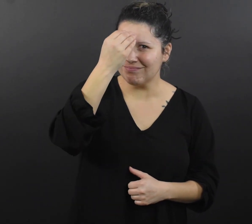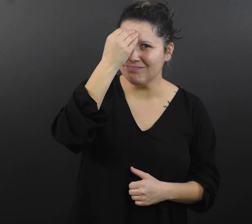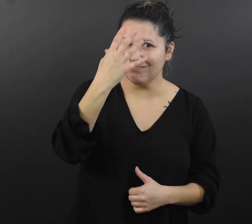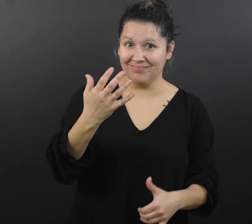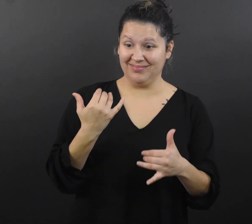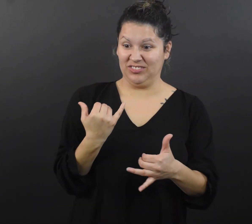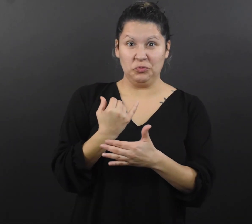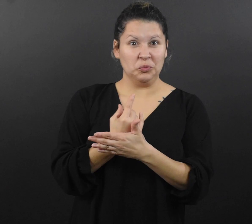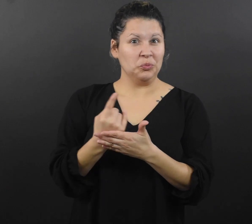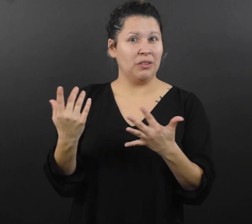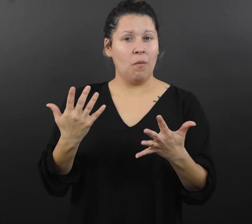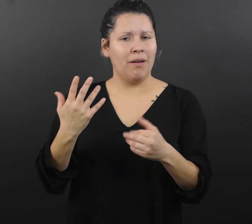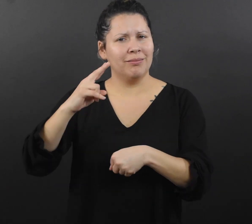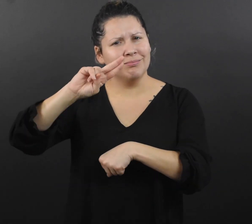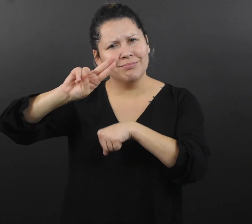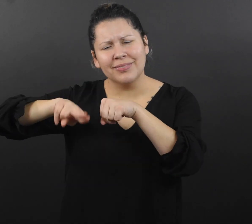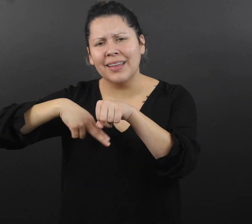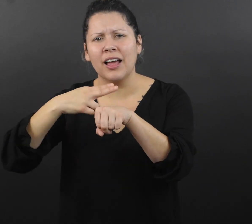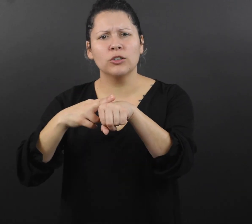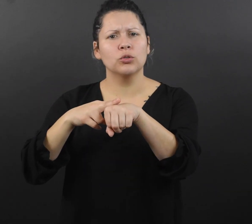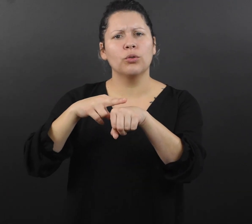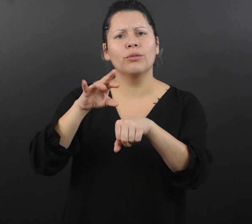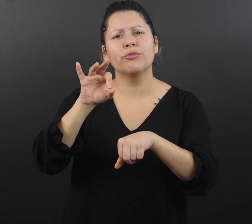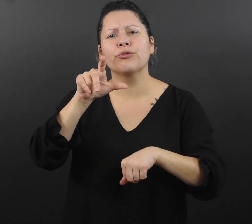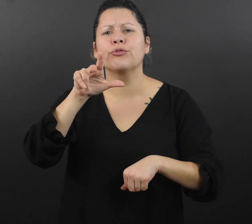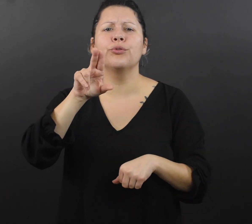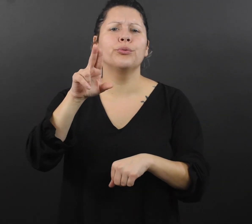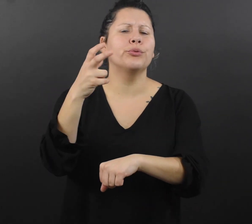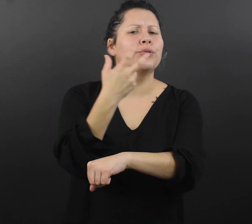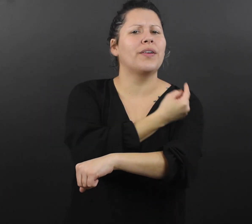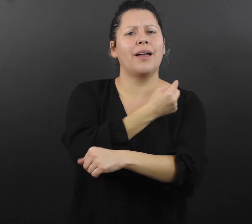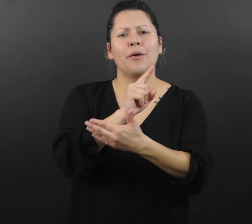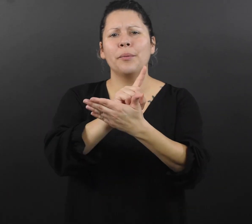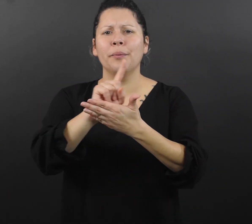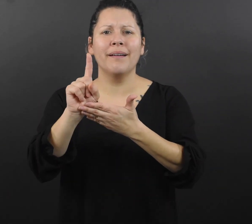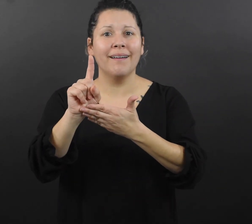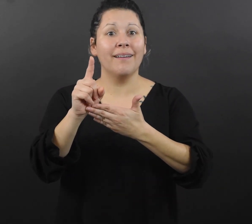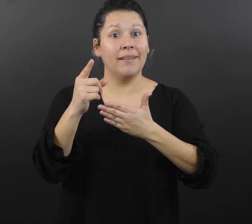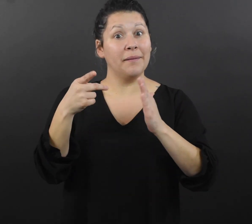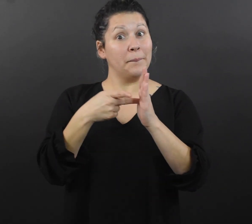It’s National Influenza Vaccination Week, a time when public health officials urge